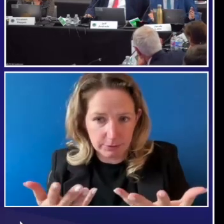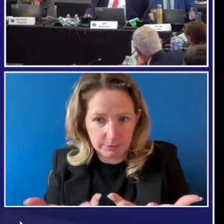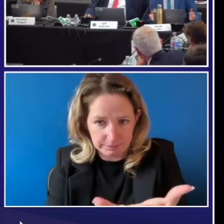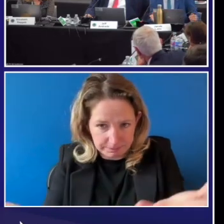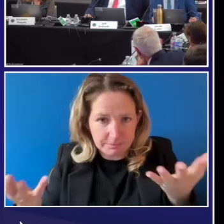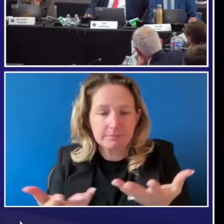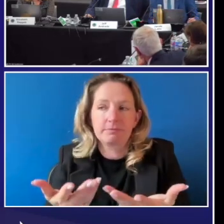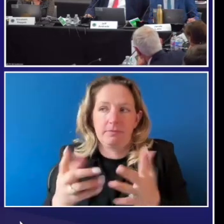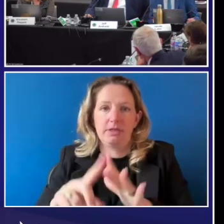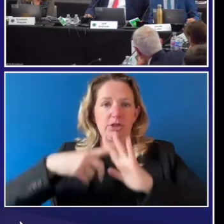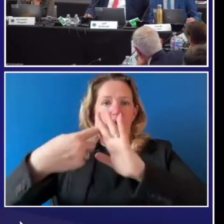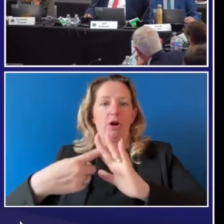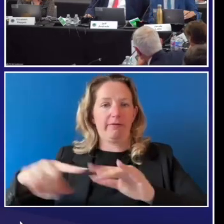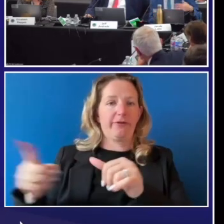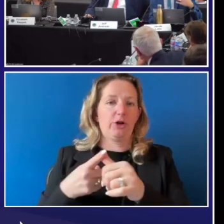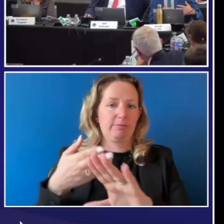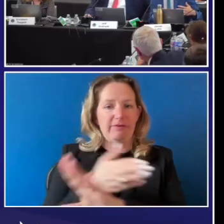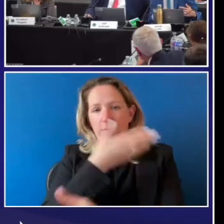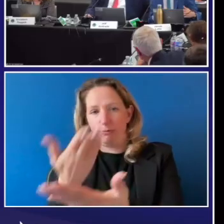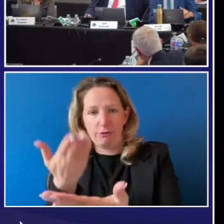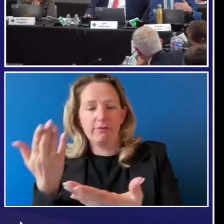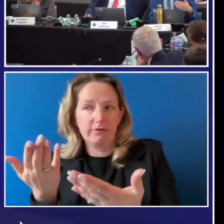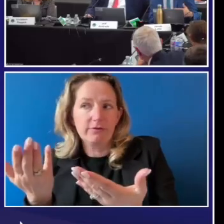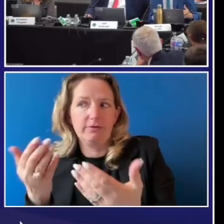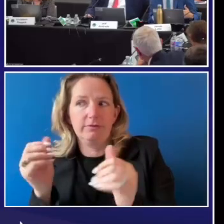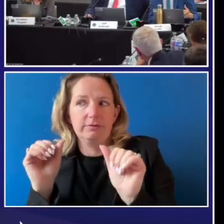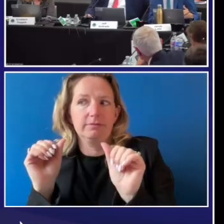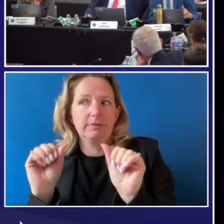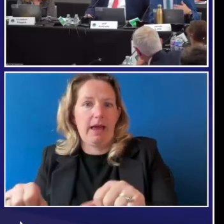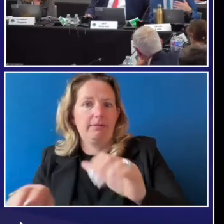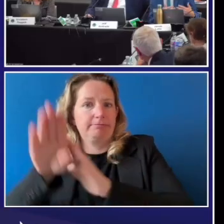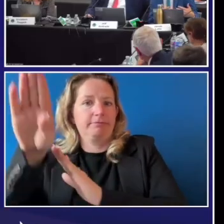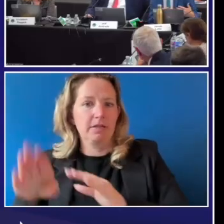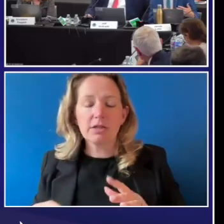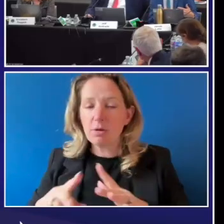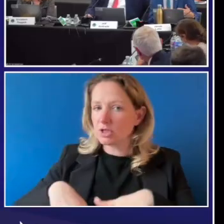And this gets them in the door. It lets us start working on the process and working with them and it also